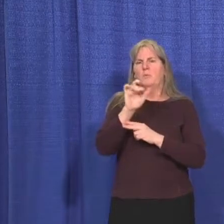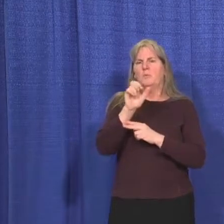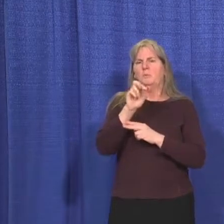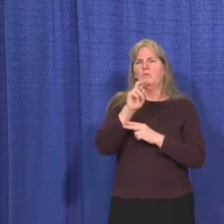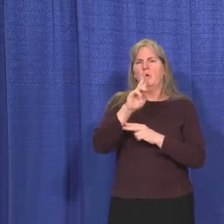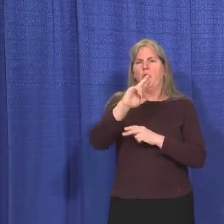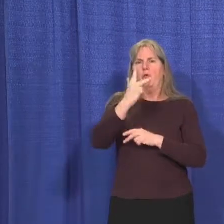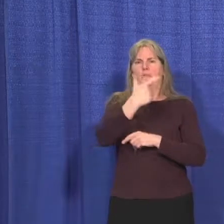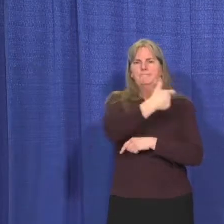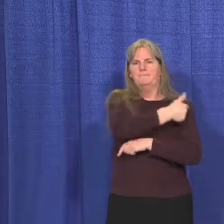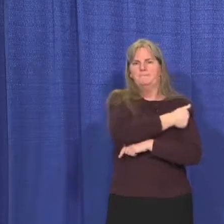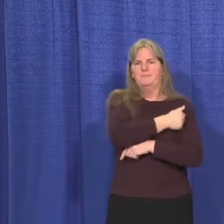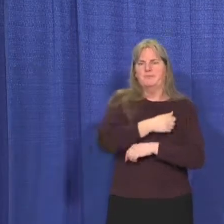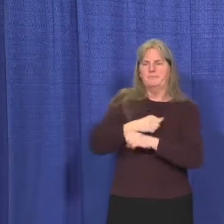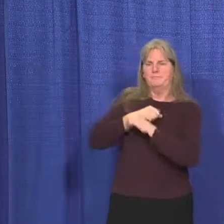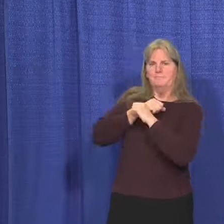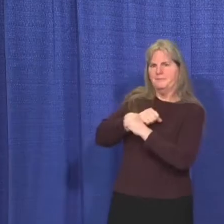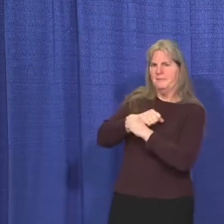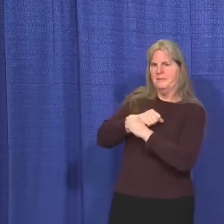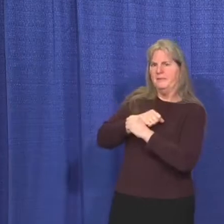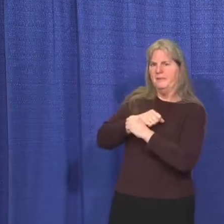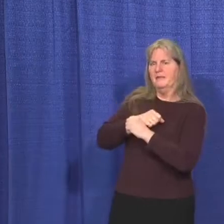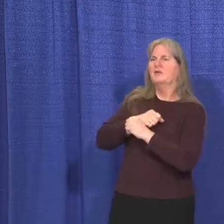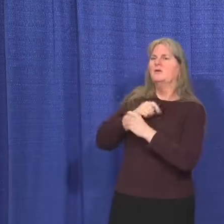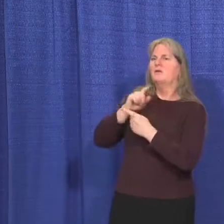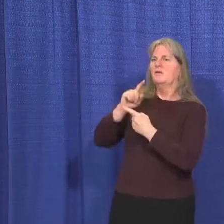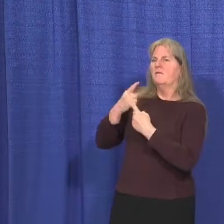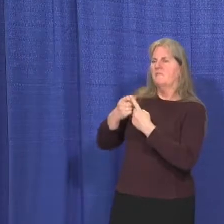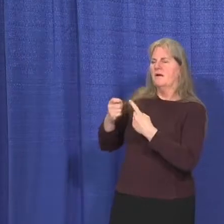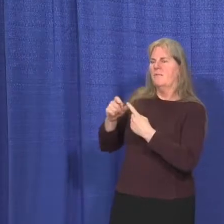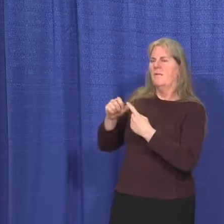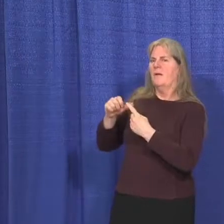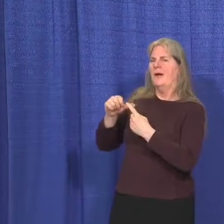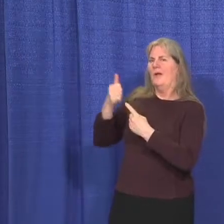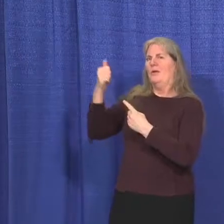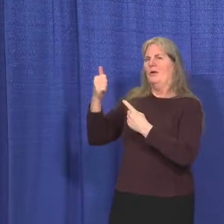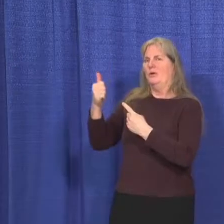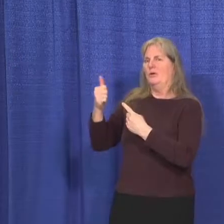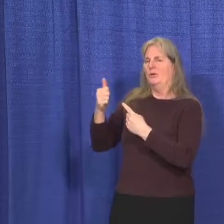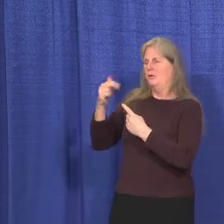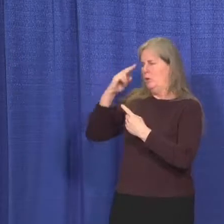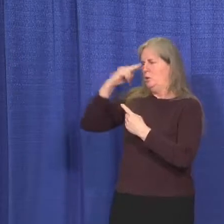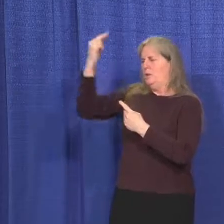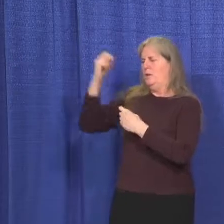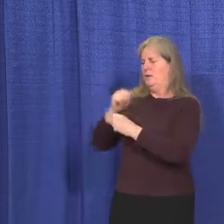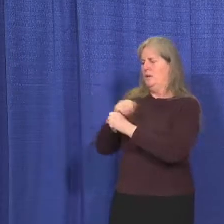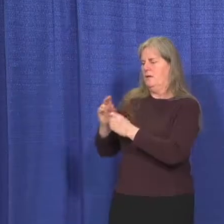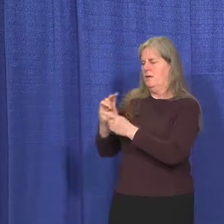would be adapted to that variant. Pat: Thank you.